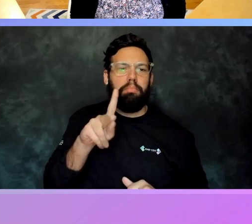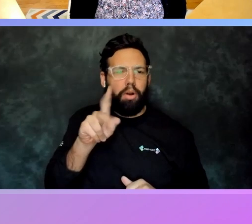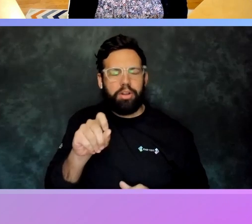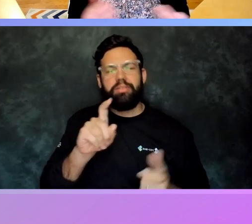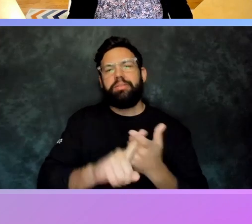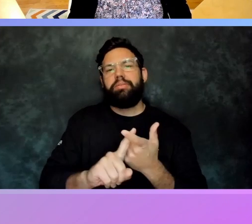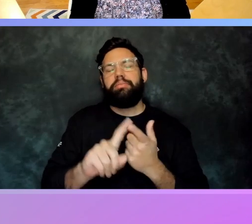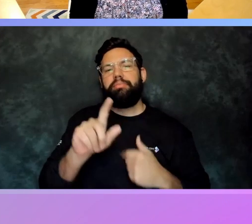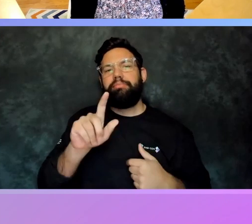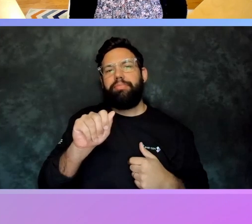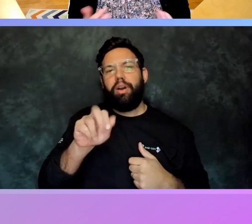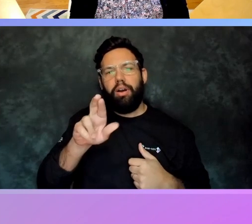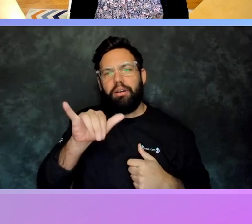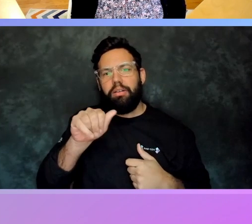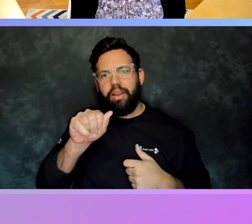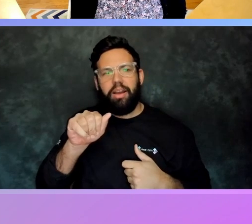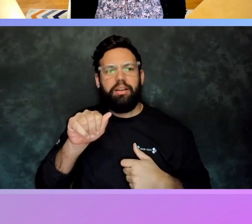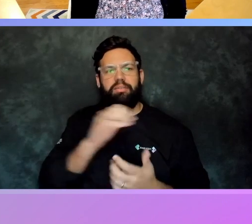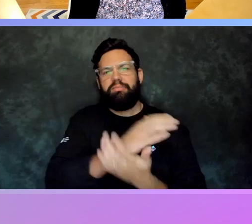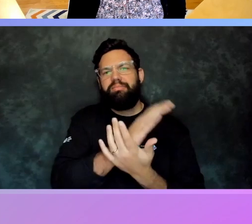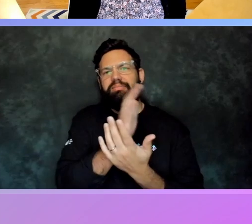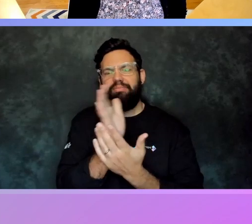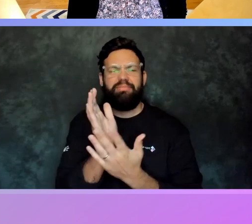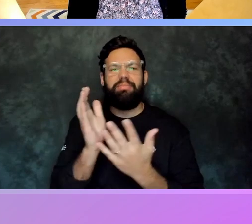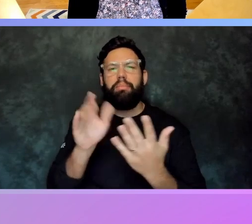specialist. I am not a designer nor do I pretend to